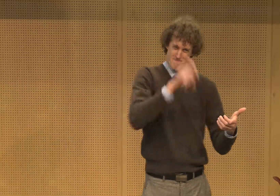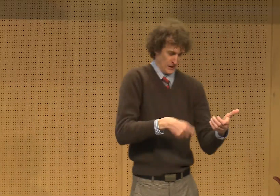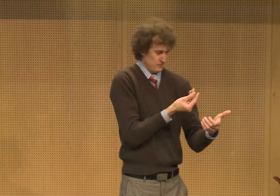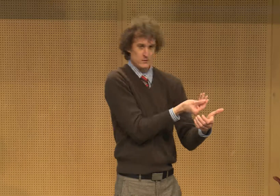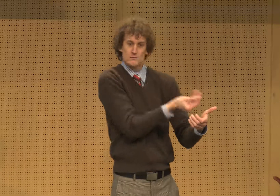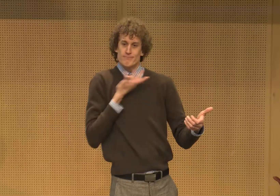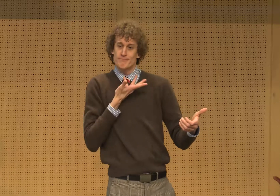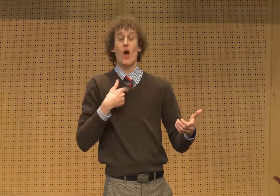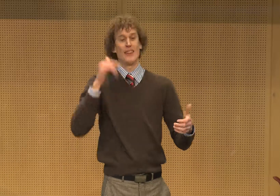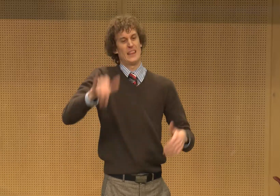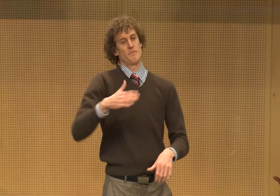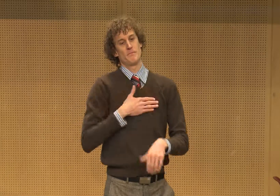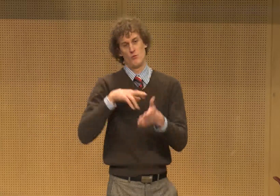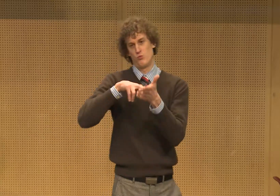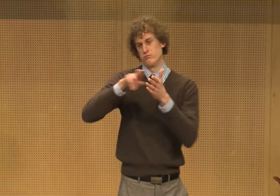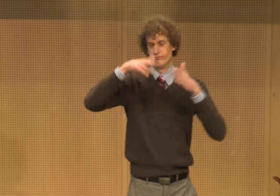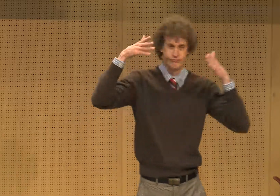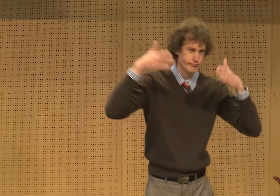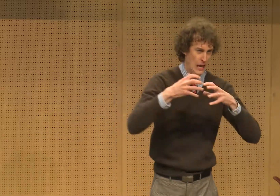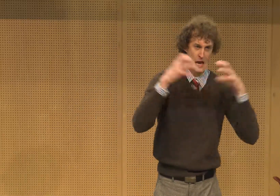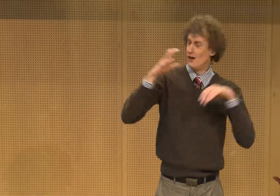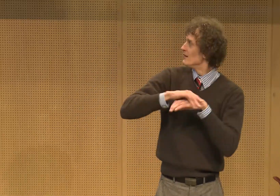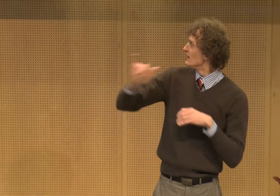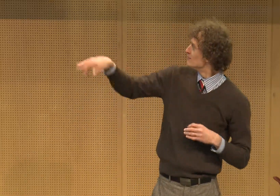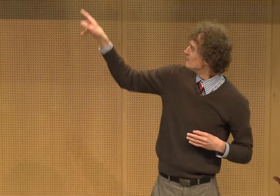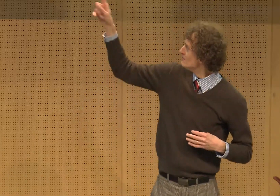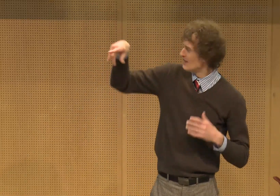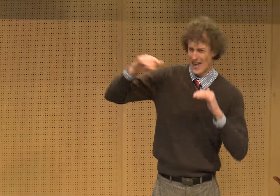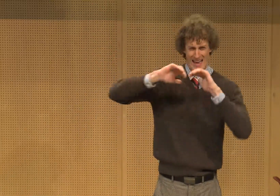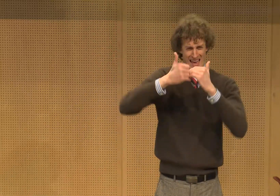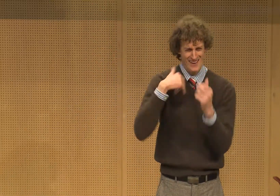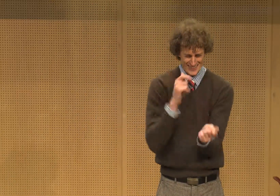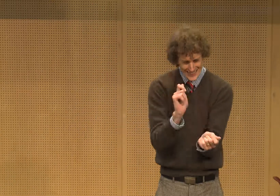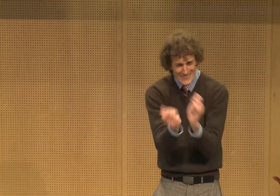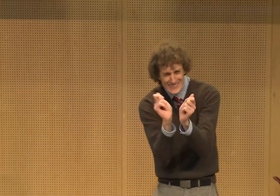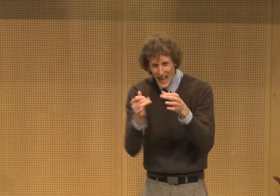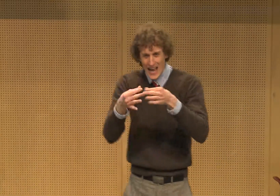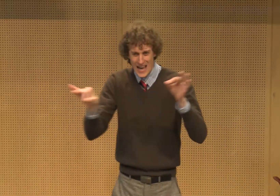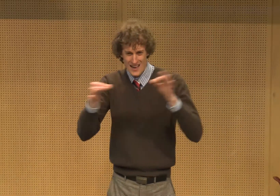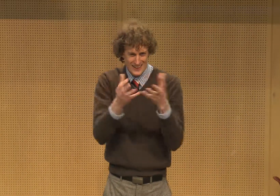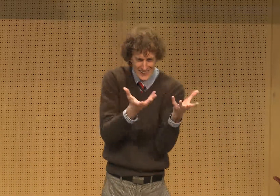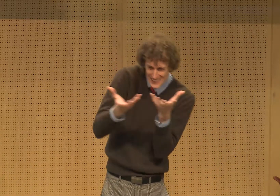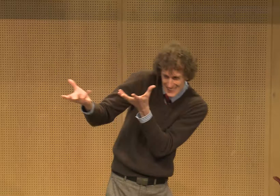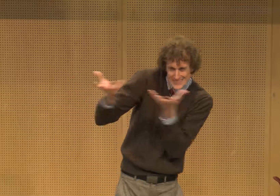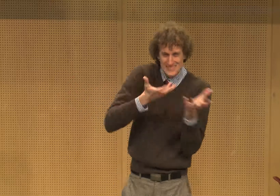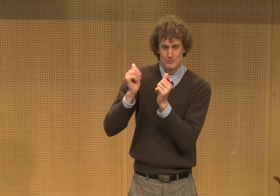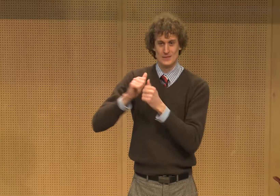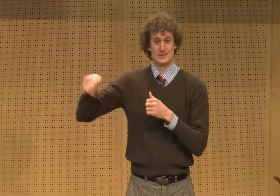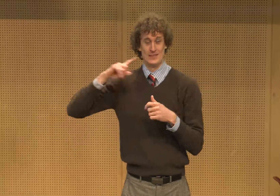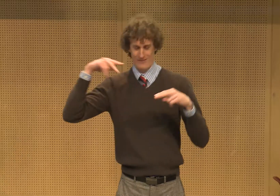Or if you're talking to someone on your phone on FaceTime, same thing. But I need that from captioning, I need captioning to be able to let me know